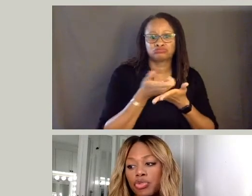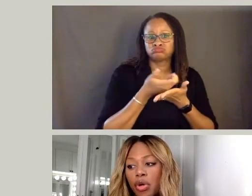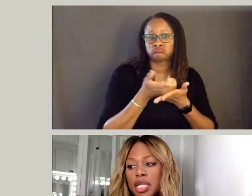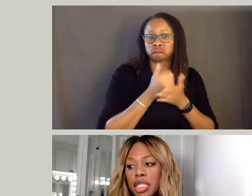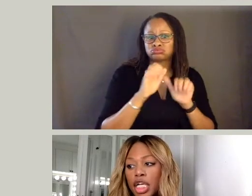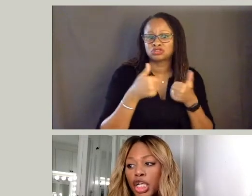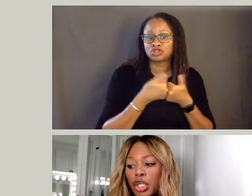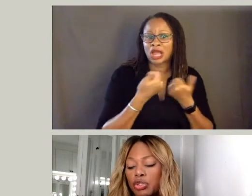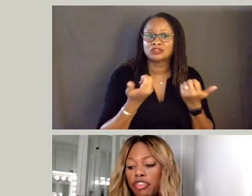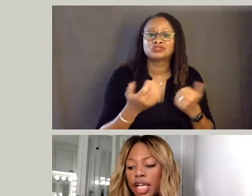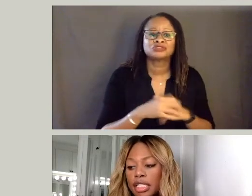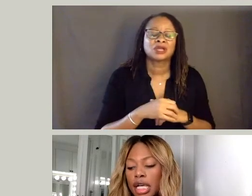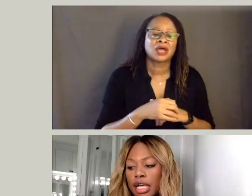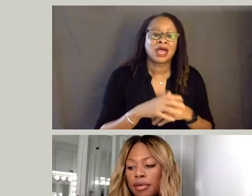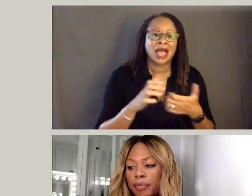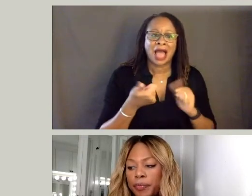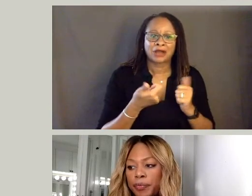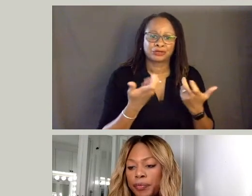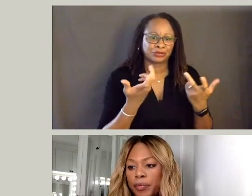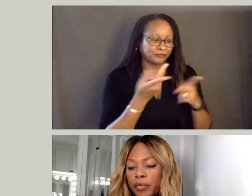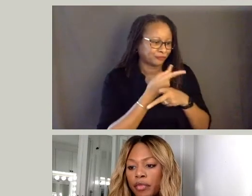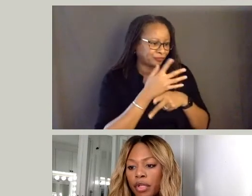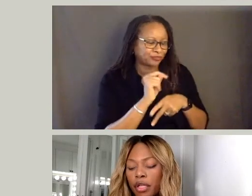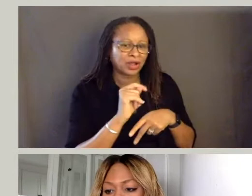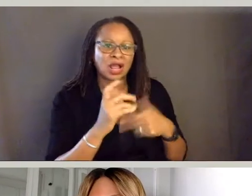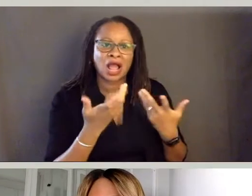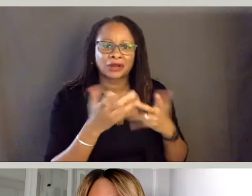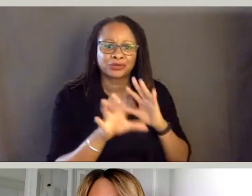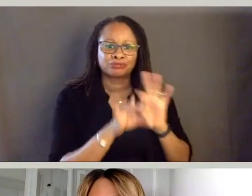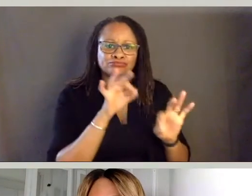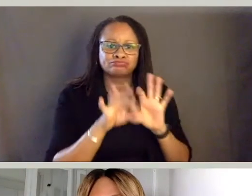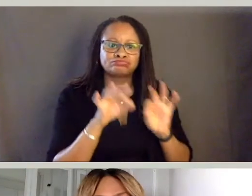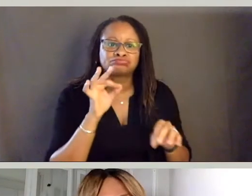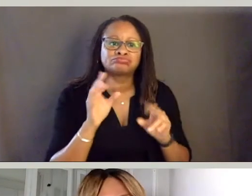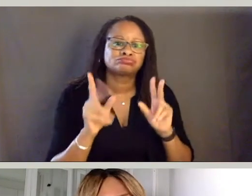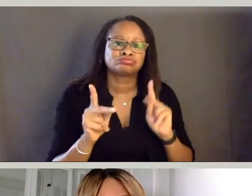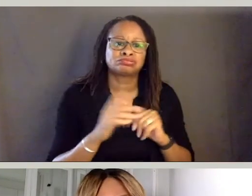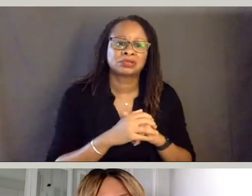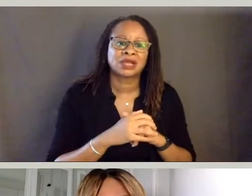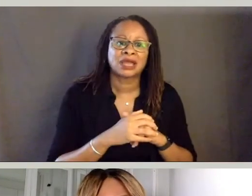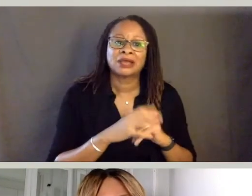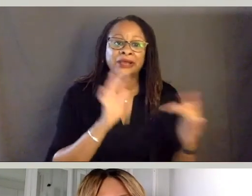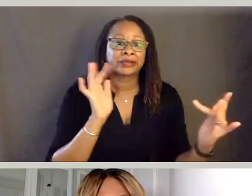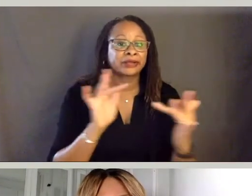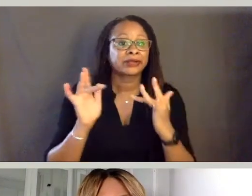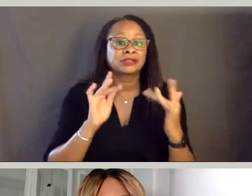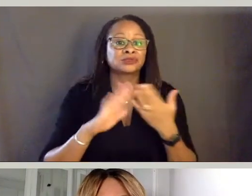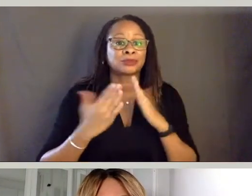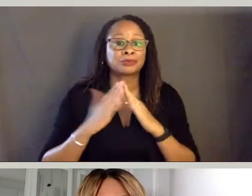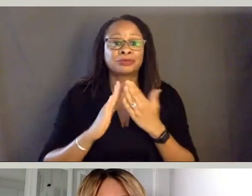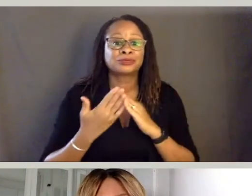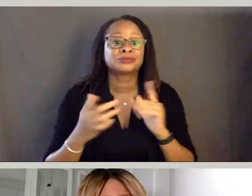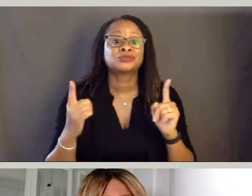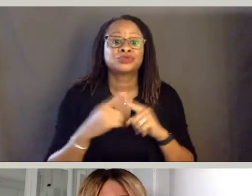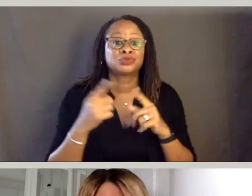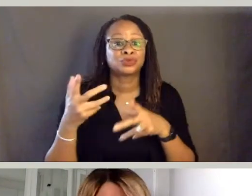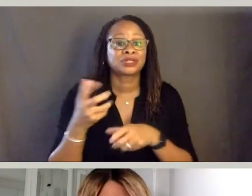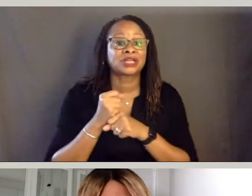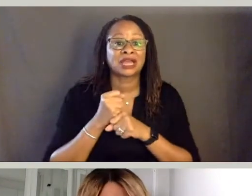how does one reach out to communities to create skillsets,